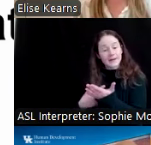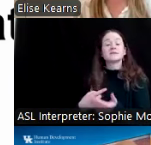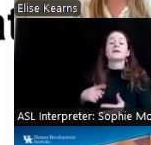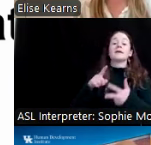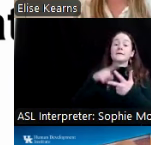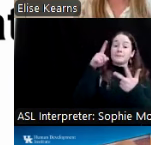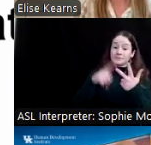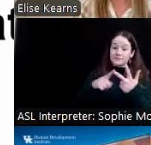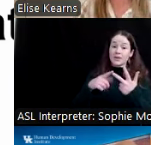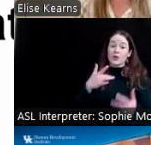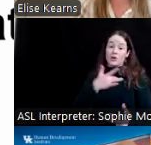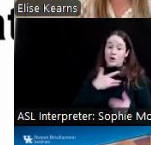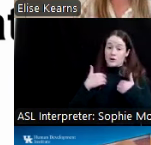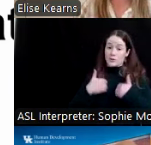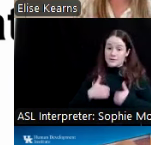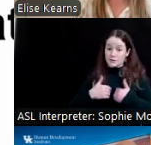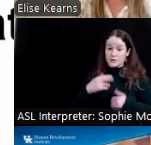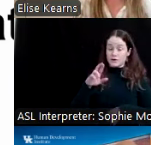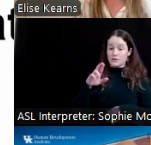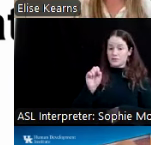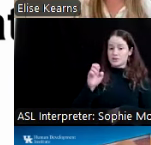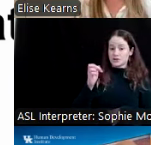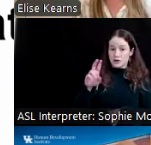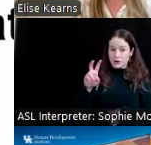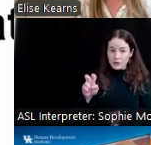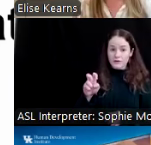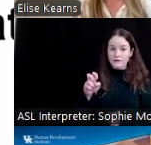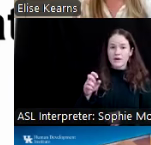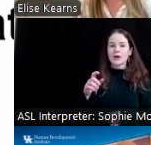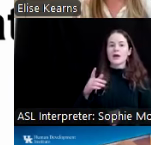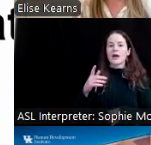stores on people with disabilities. So that's why that RP scale is so very